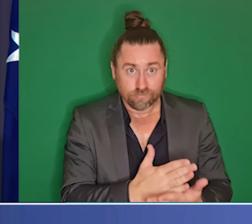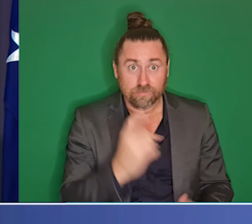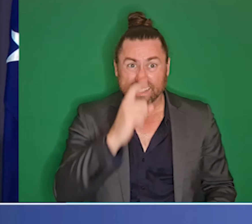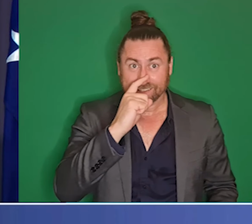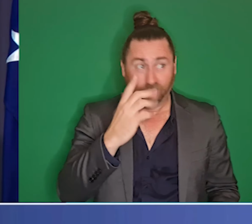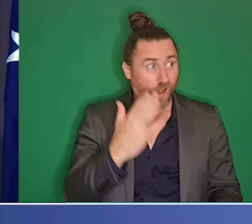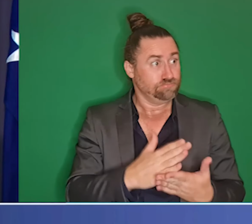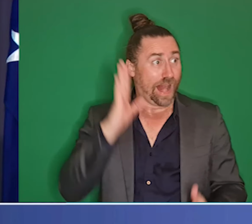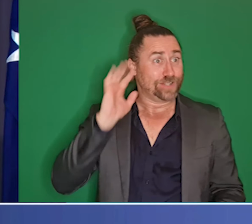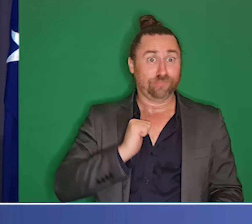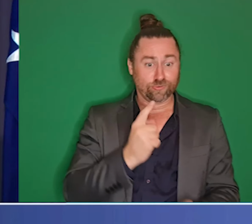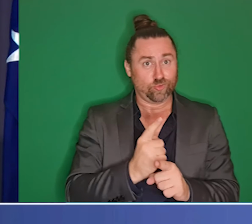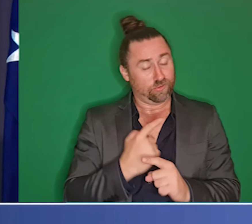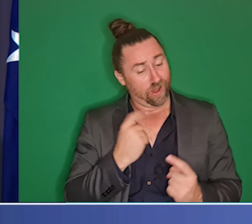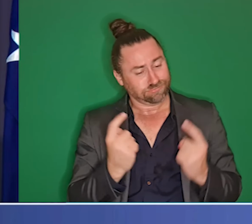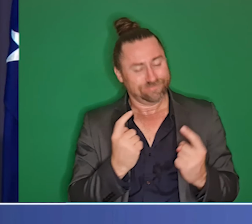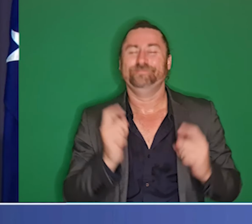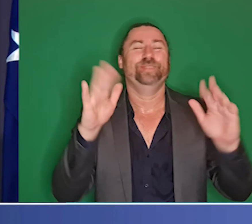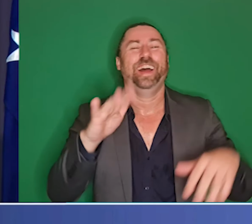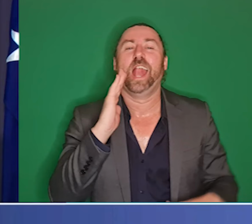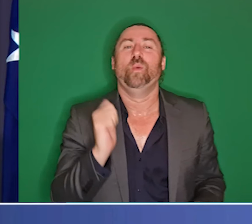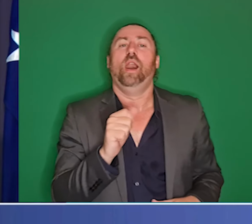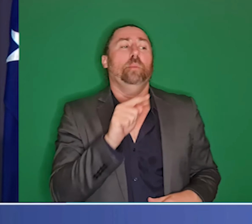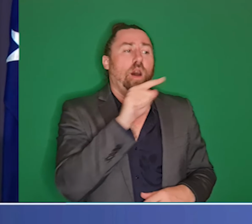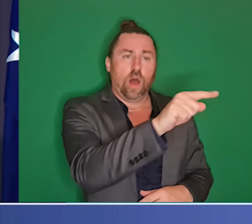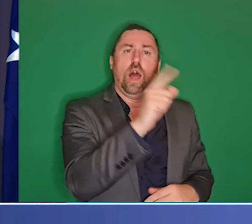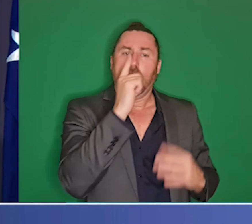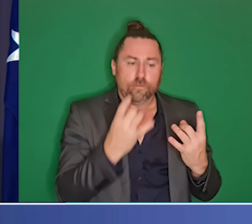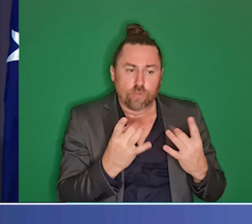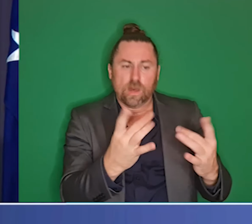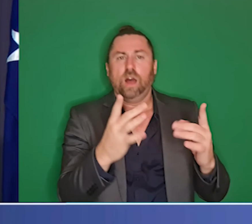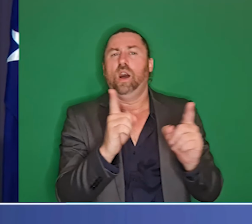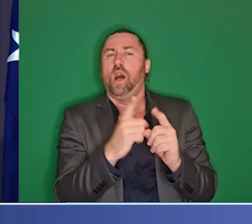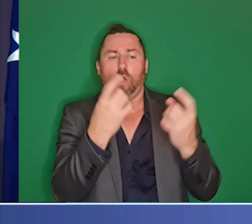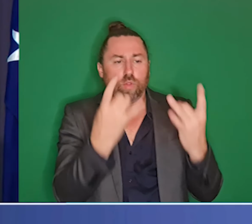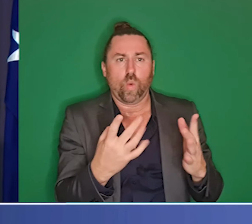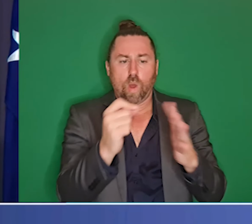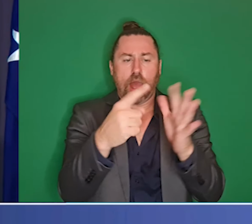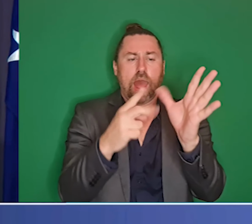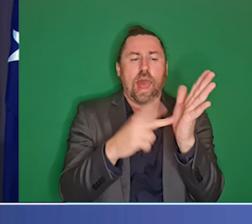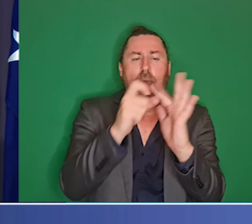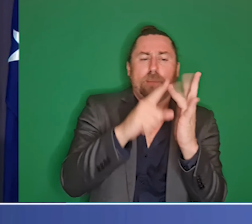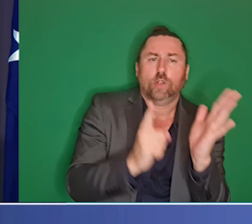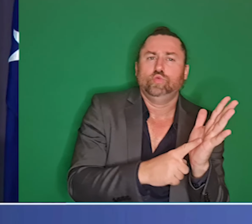But you can be prepared and make sure you have some paracetamol or some ibuprofen at home.